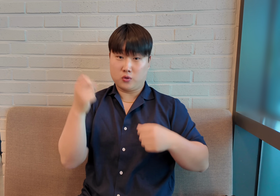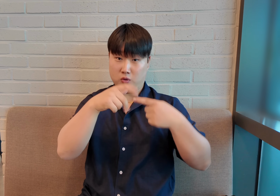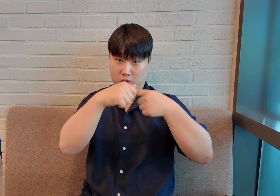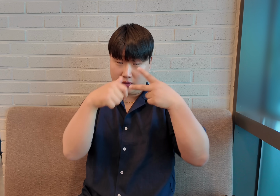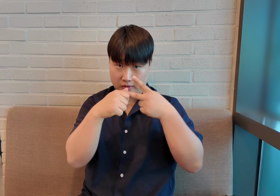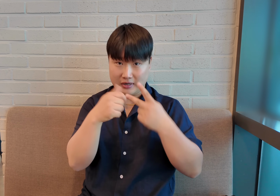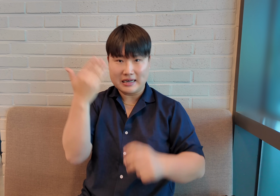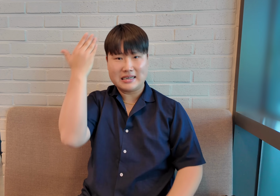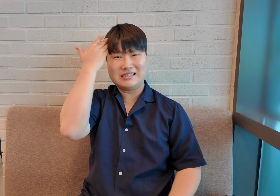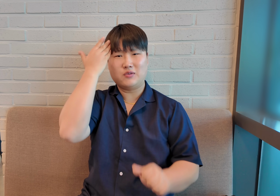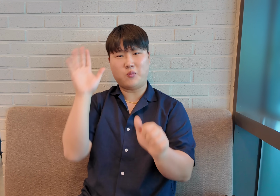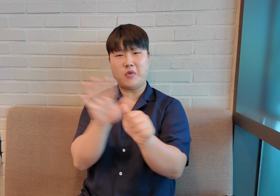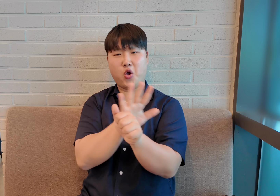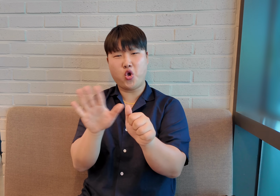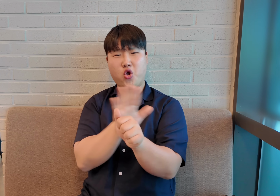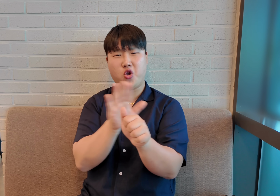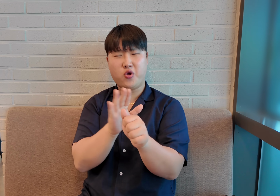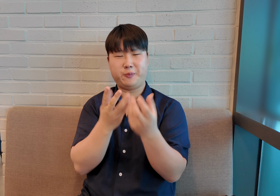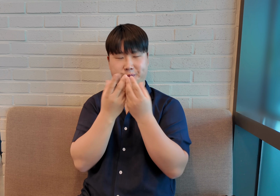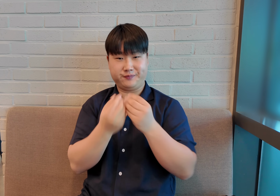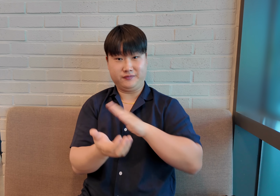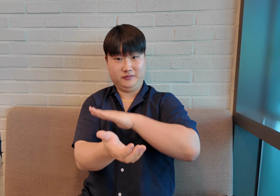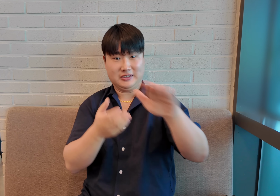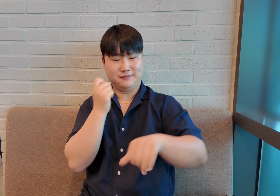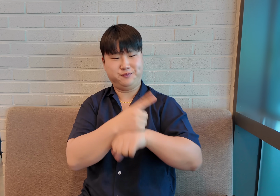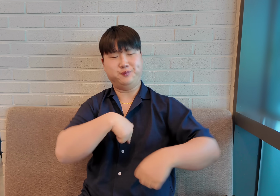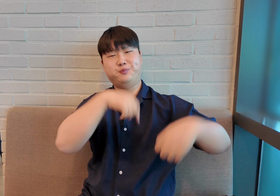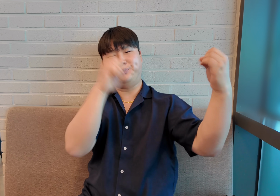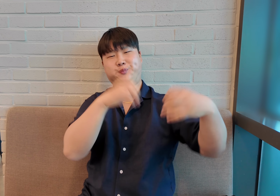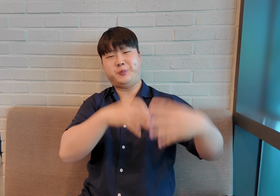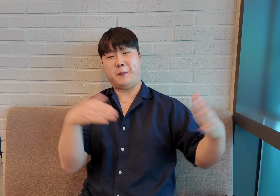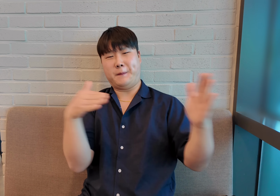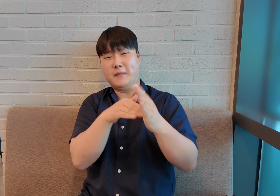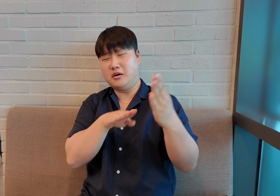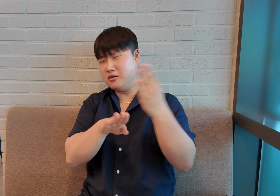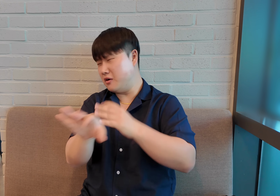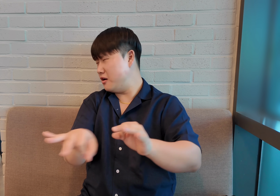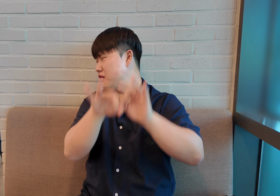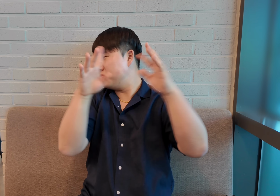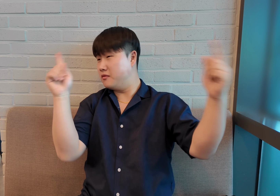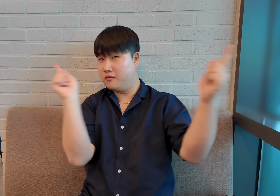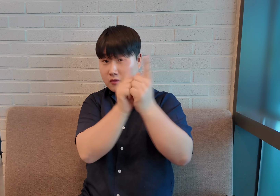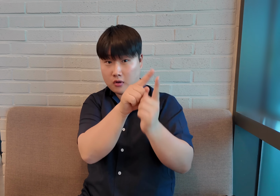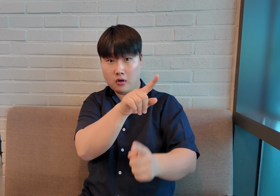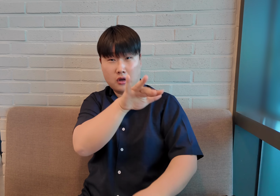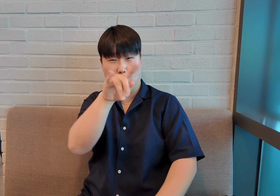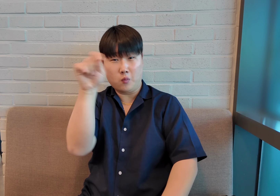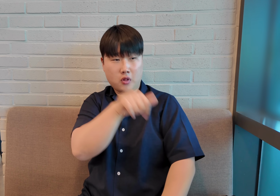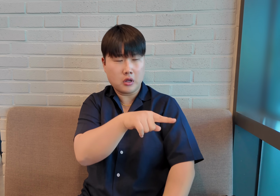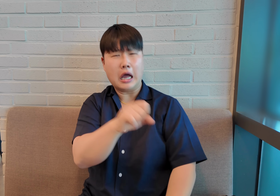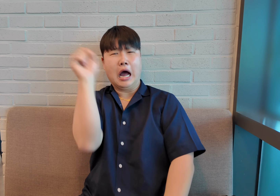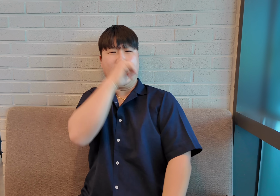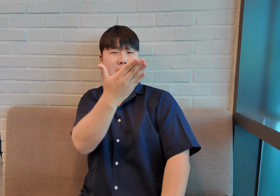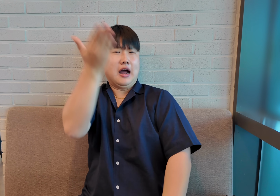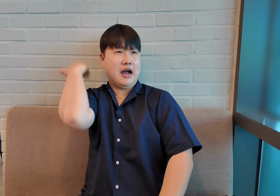Also, background knowledge is important. For example, if you've had a conversation before and met again after a long time, you'll understand. Even if you finger spelling quickly,